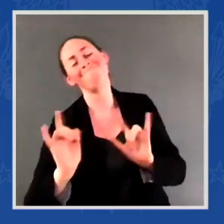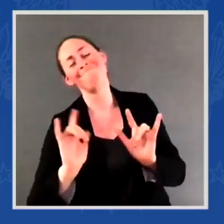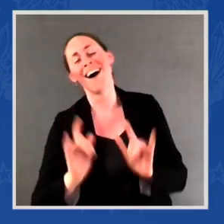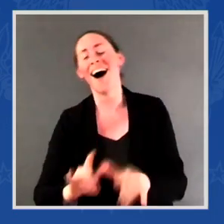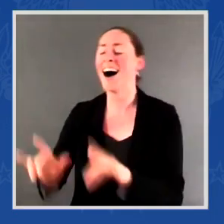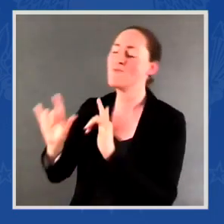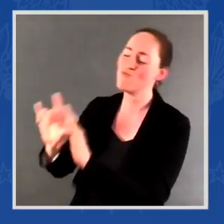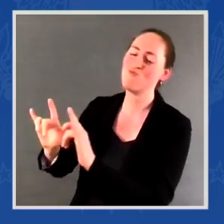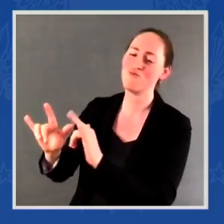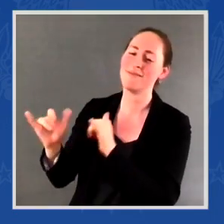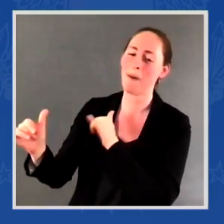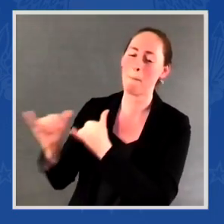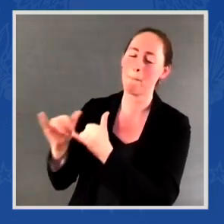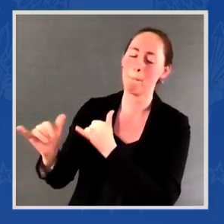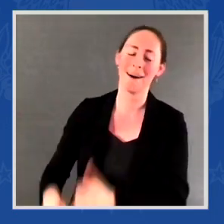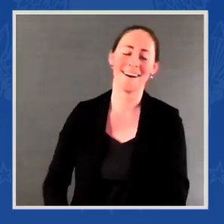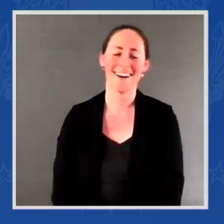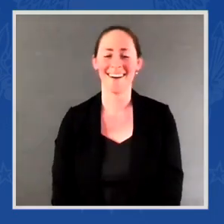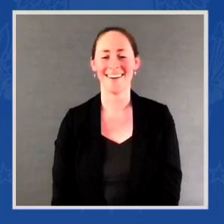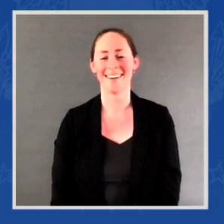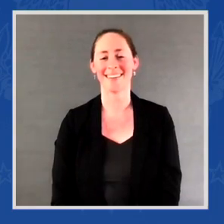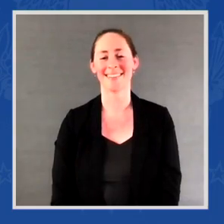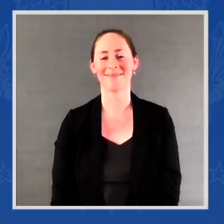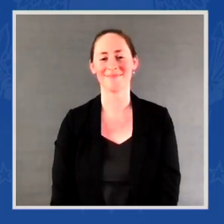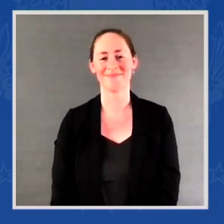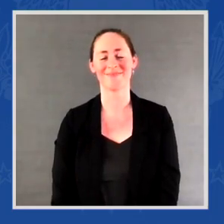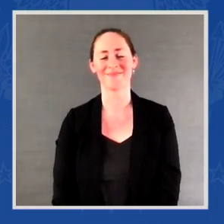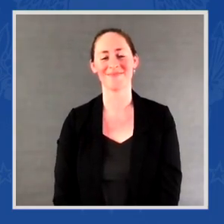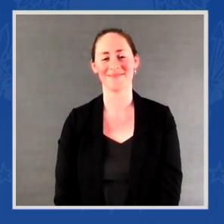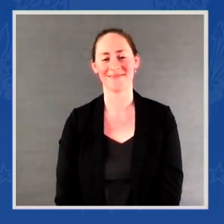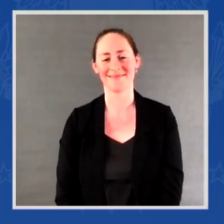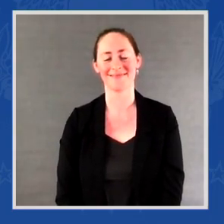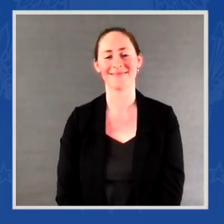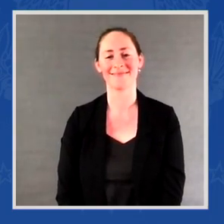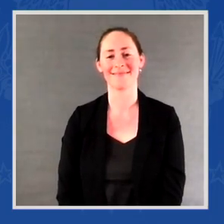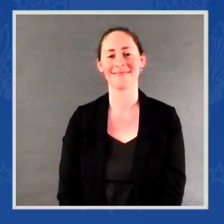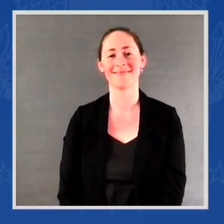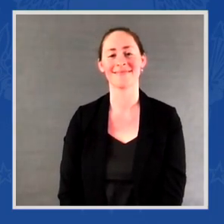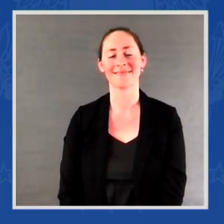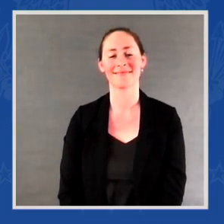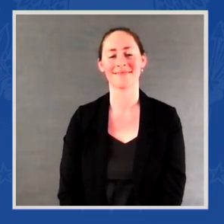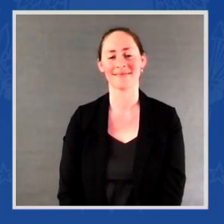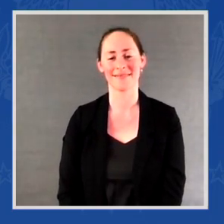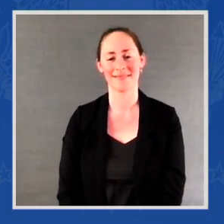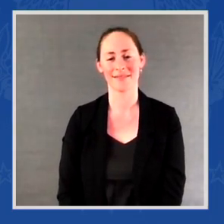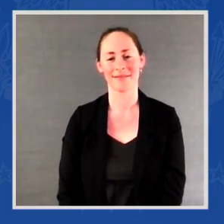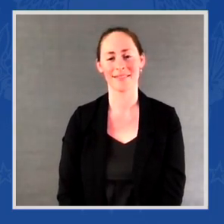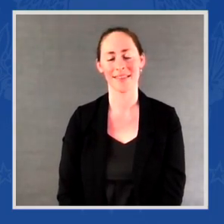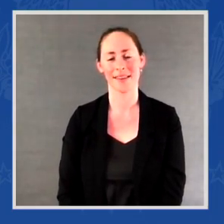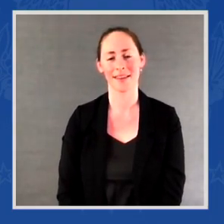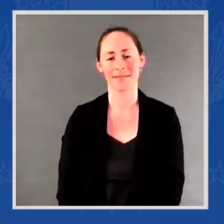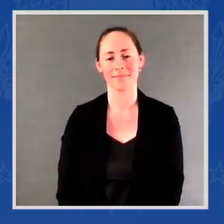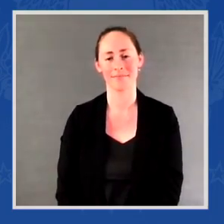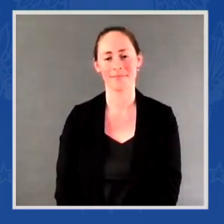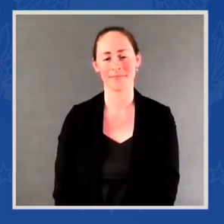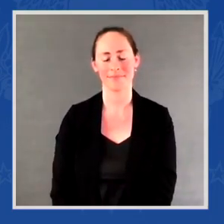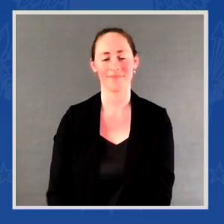Well, look, that old -- I -- you're -- by the way, you're in the midst of the -- you're in the presence of a --